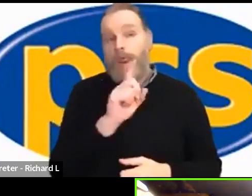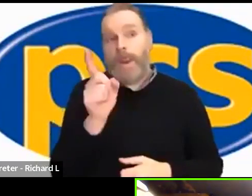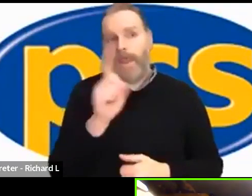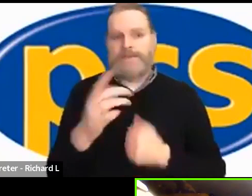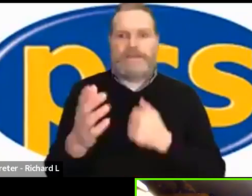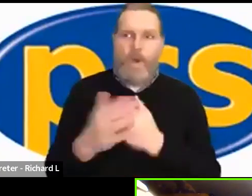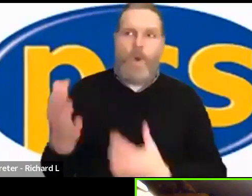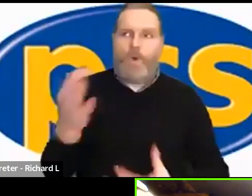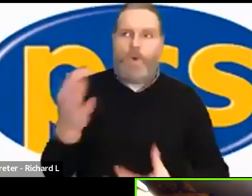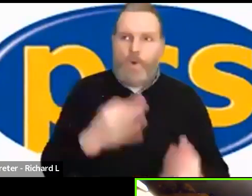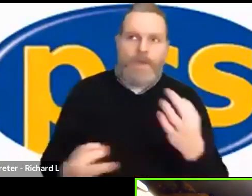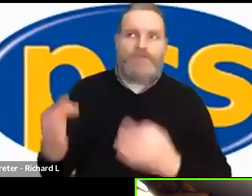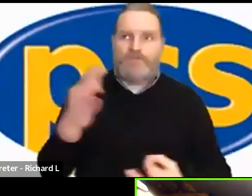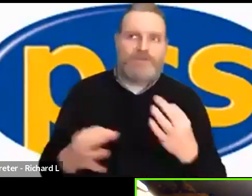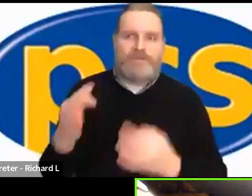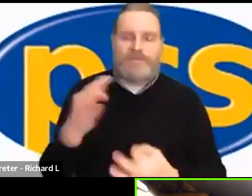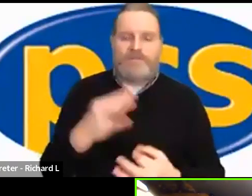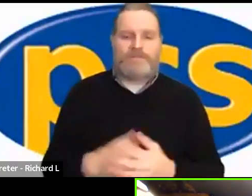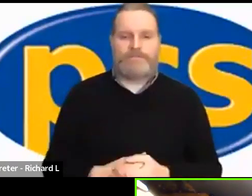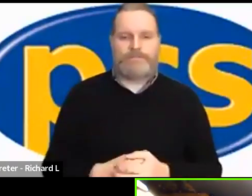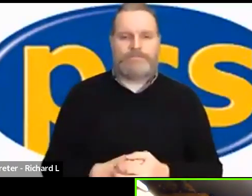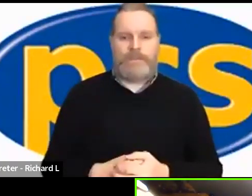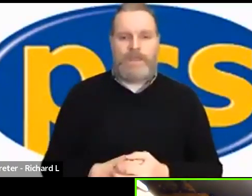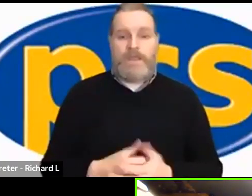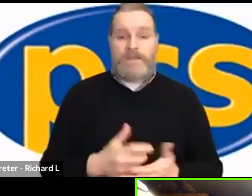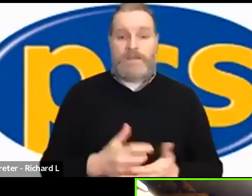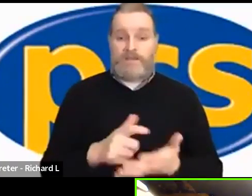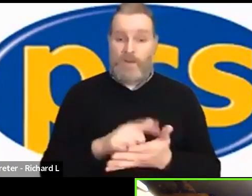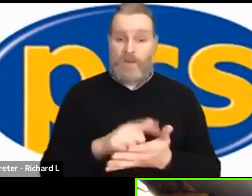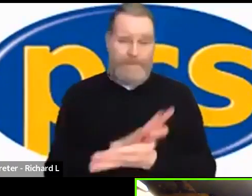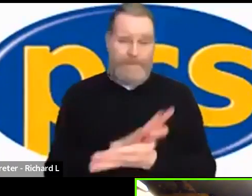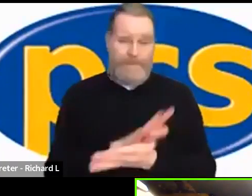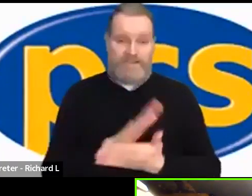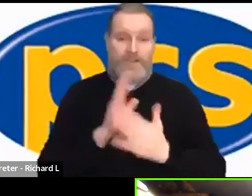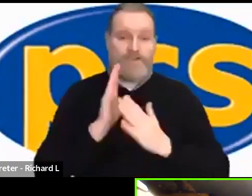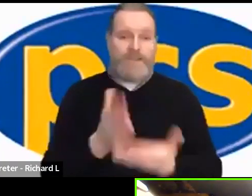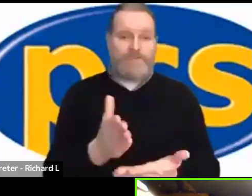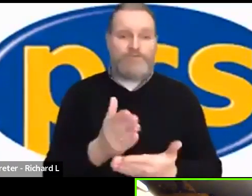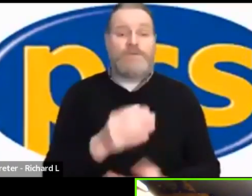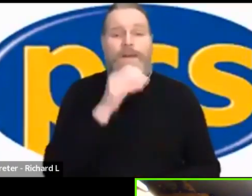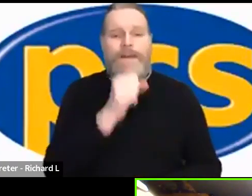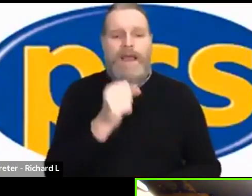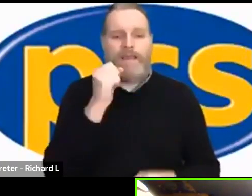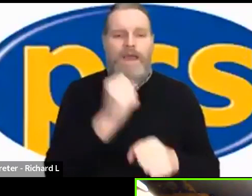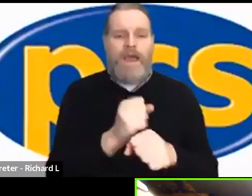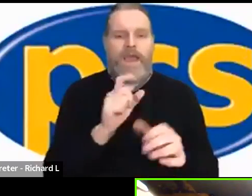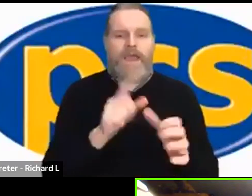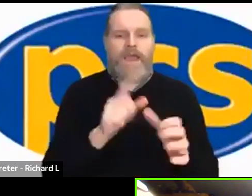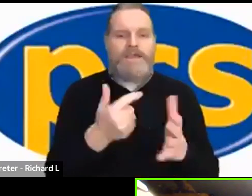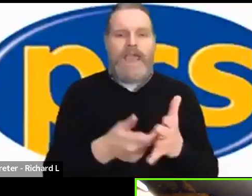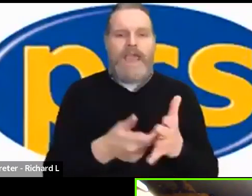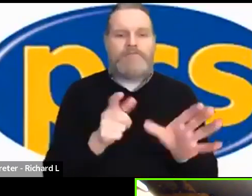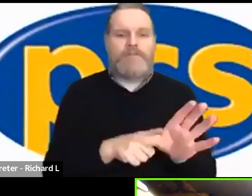lots of questions lots and lots of questions and comments, so I'll get to this as well really, really pleased to introduce